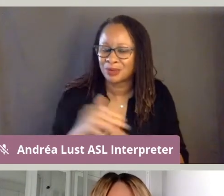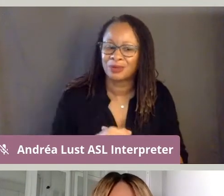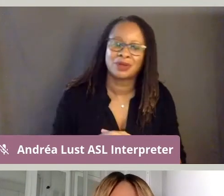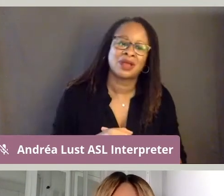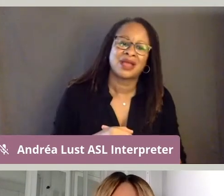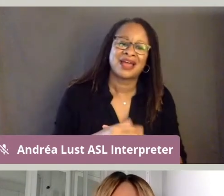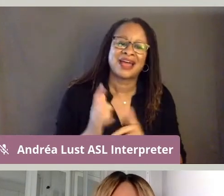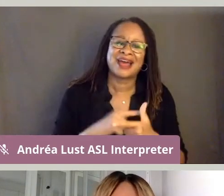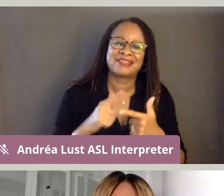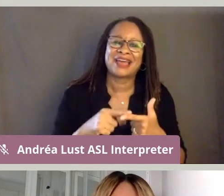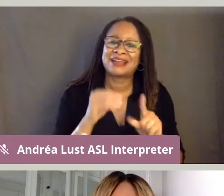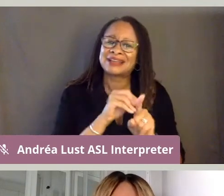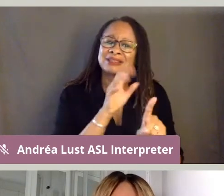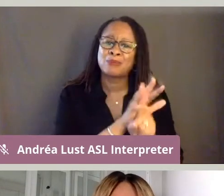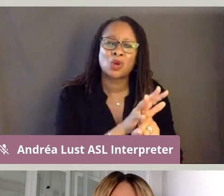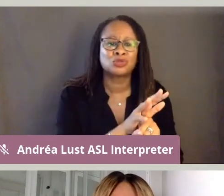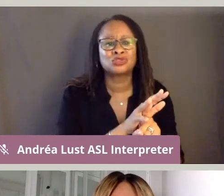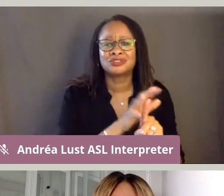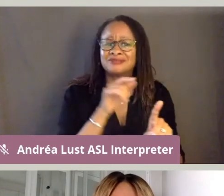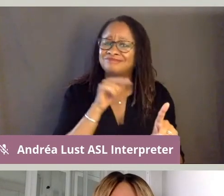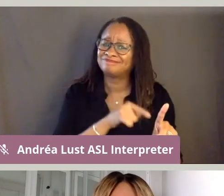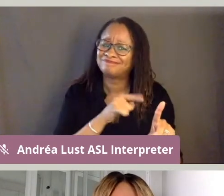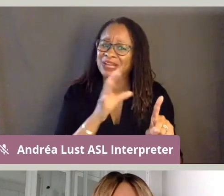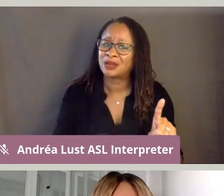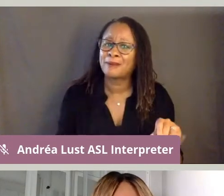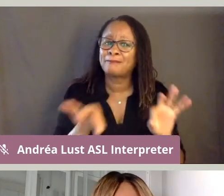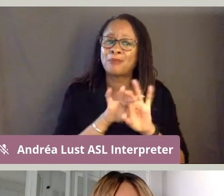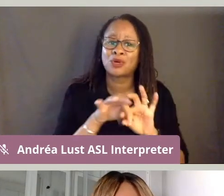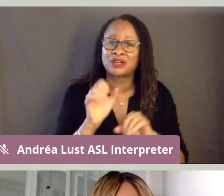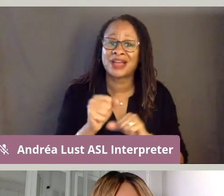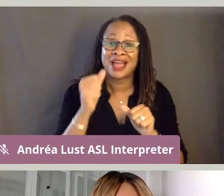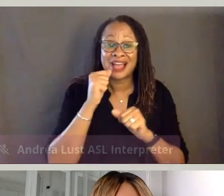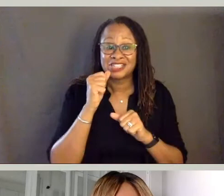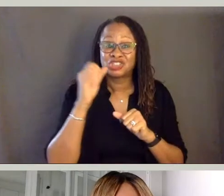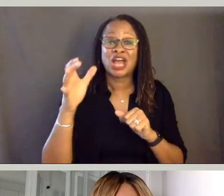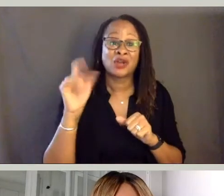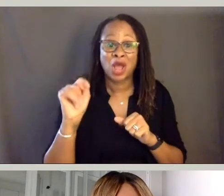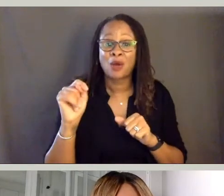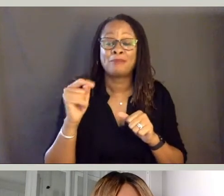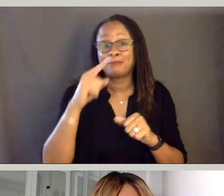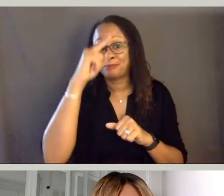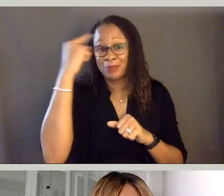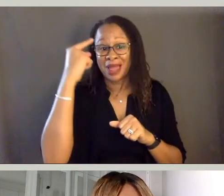And then the exposure too, is so important. I wanna shout out Black Women in Opera, it's a Instagram page